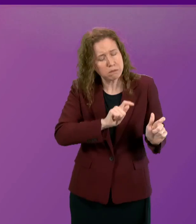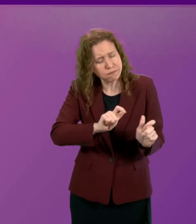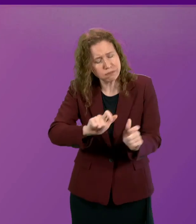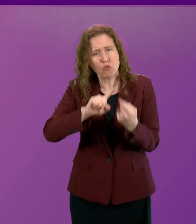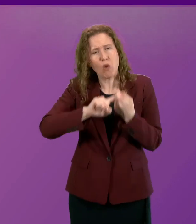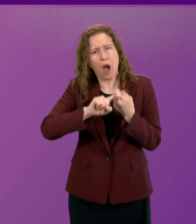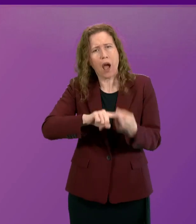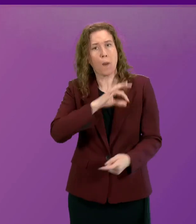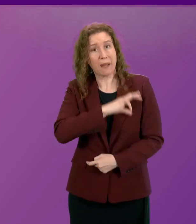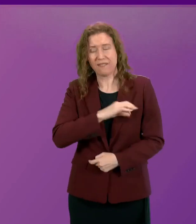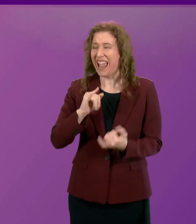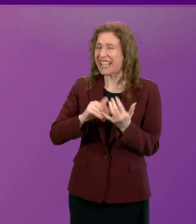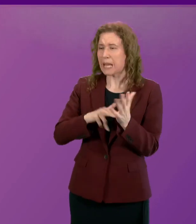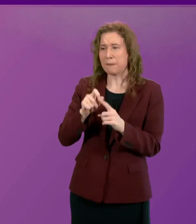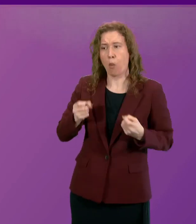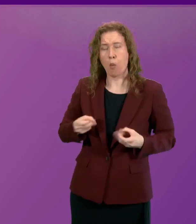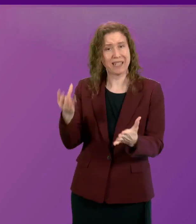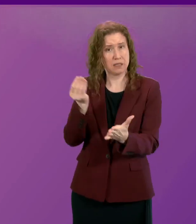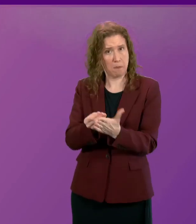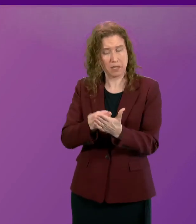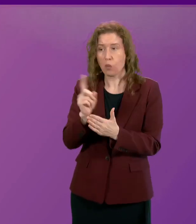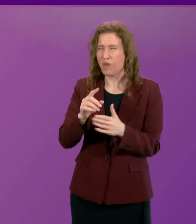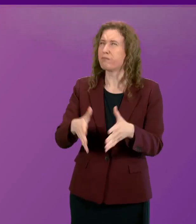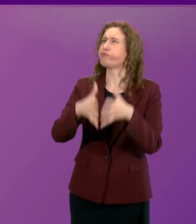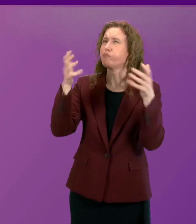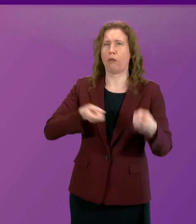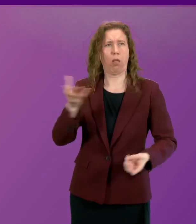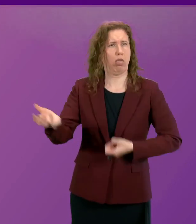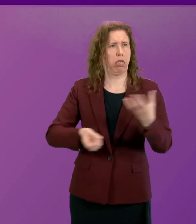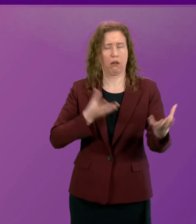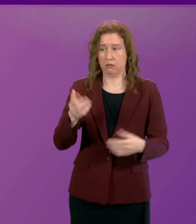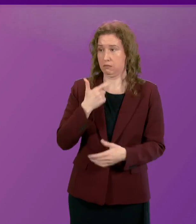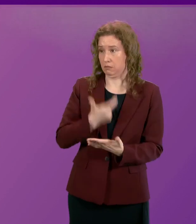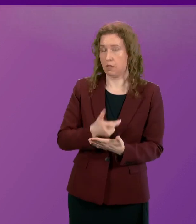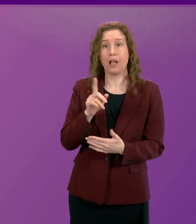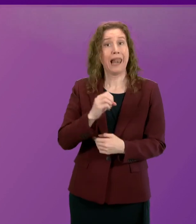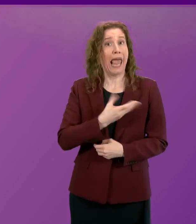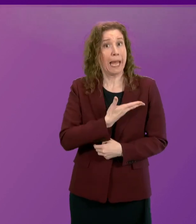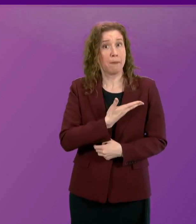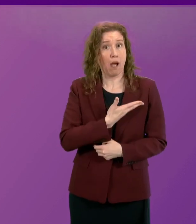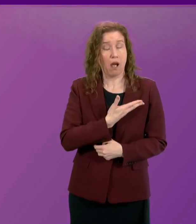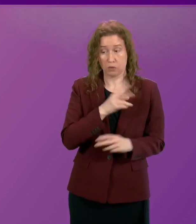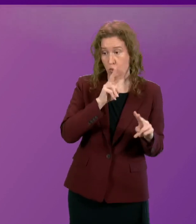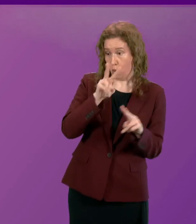The SNP wastes money on an industrial scale, but, unbelievably, Labour looked at the SNP’s